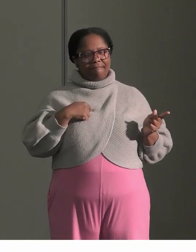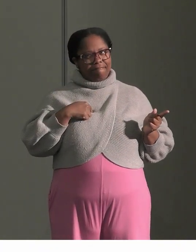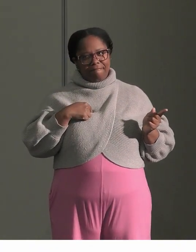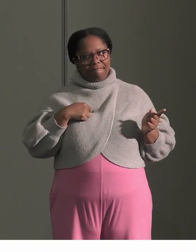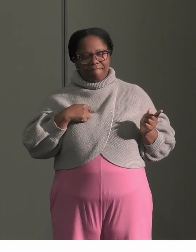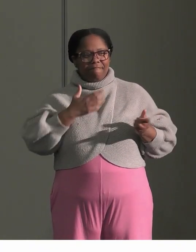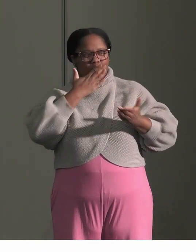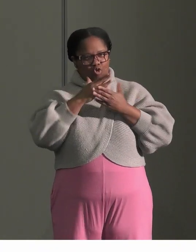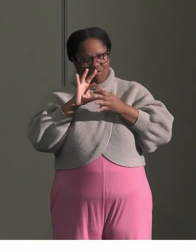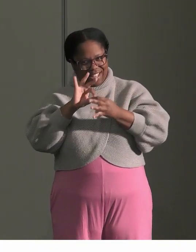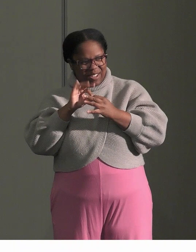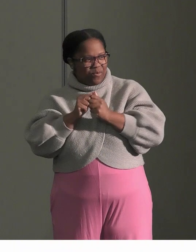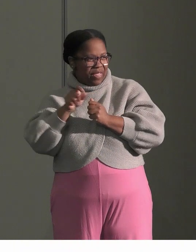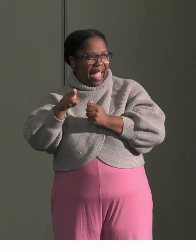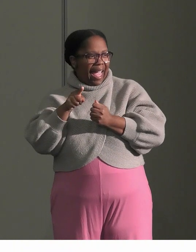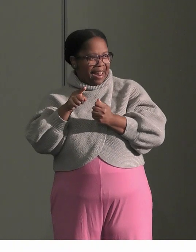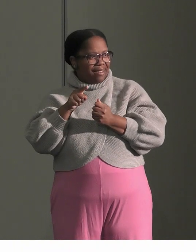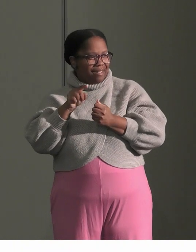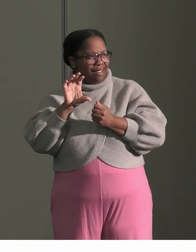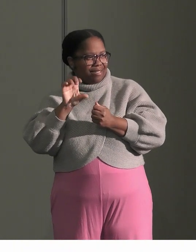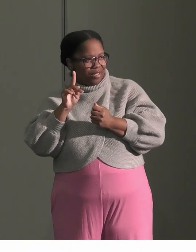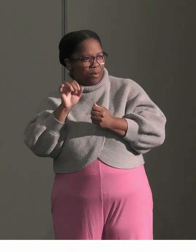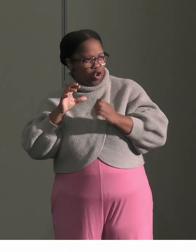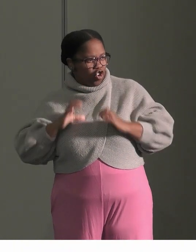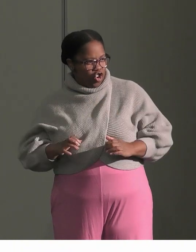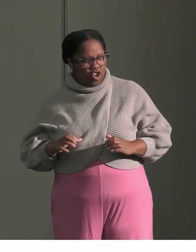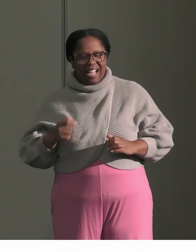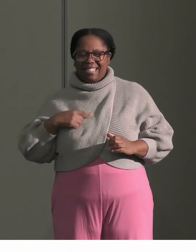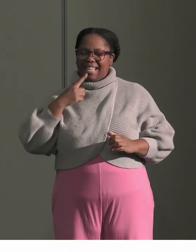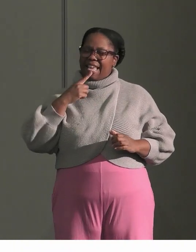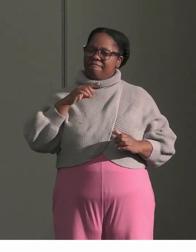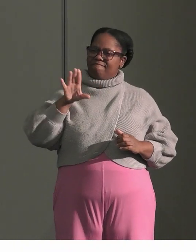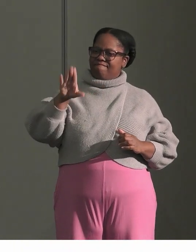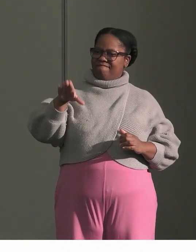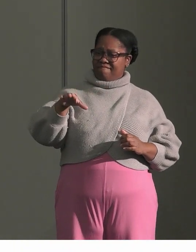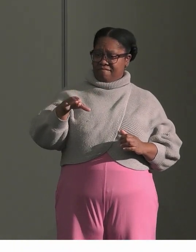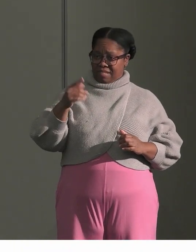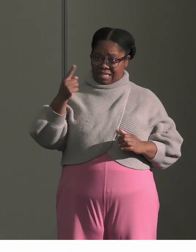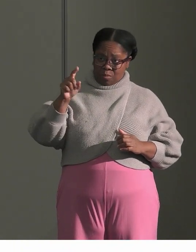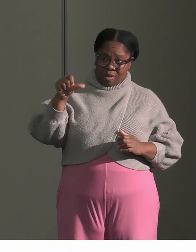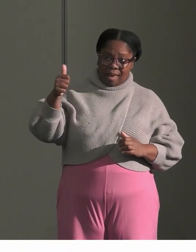with the customer. And I said, you know what, is this anyone on the engineering team you are